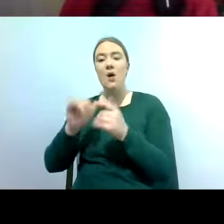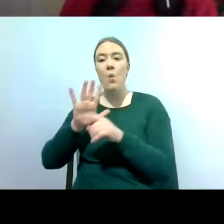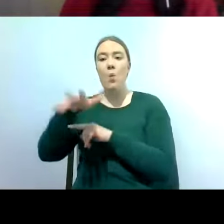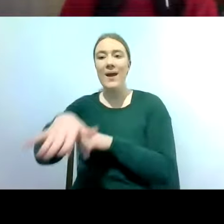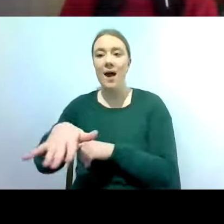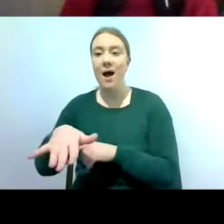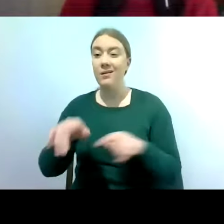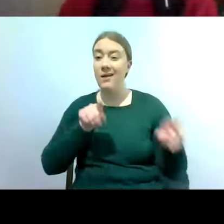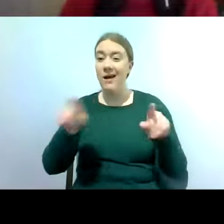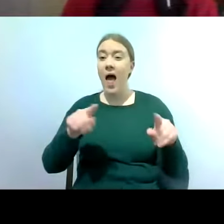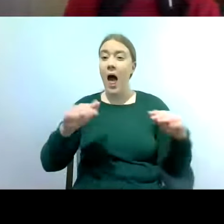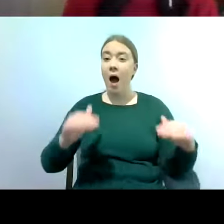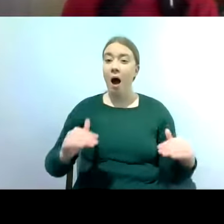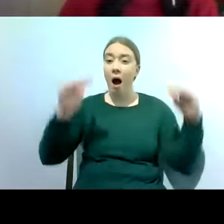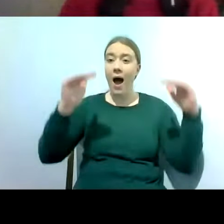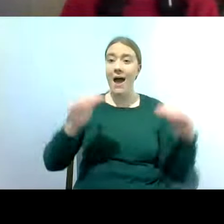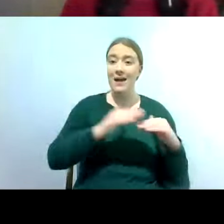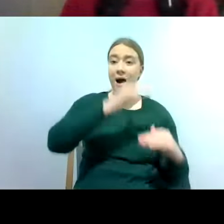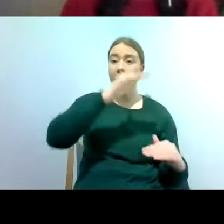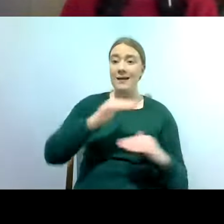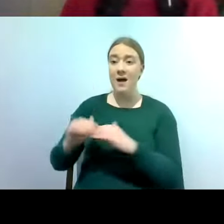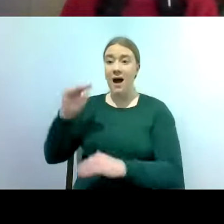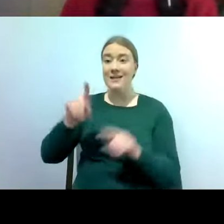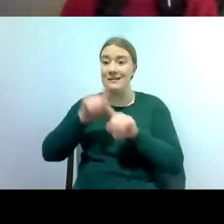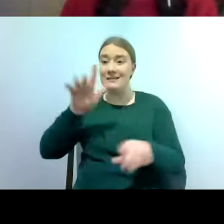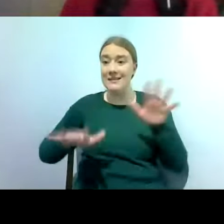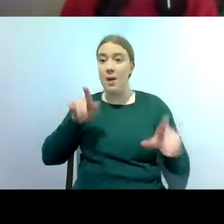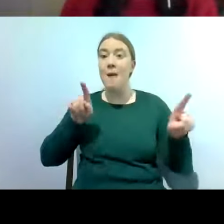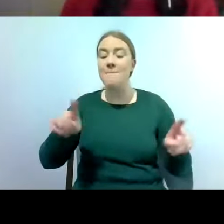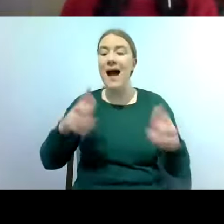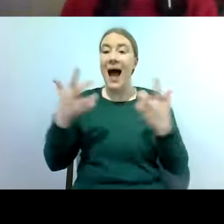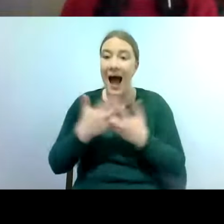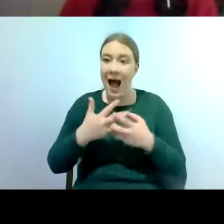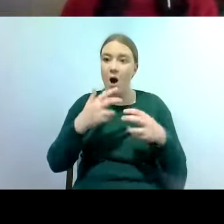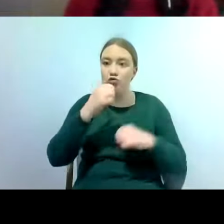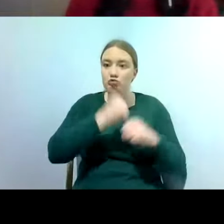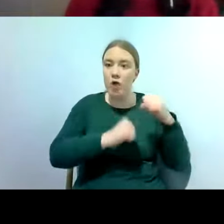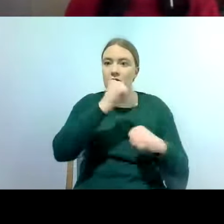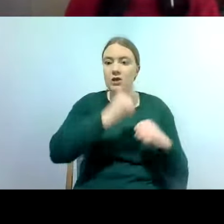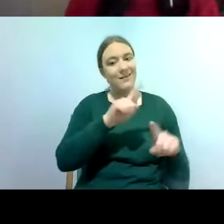you might be able to see the structures are quite different so on the left it has boulders on top